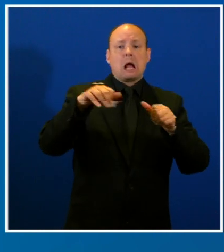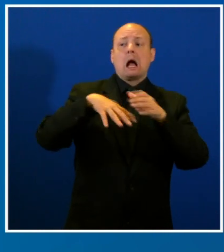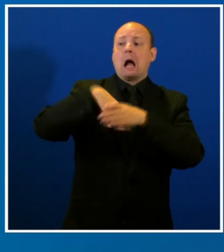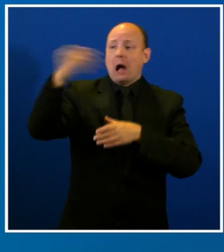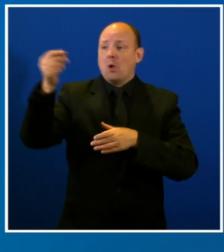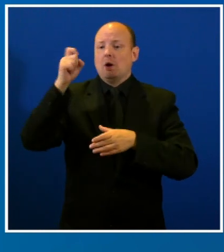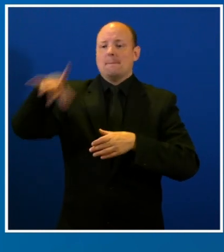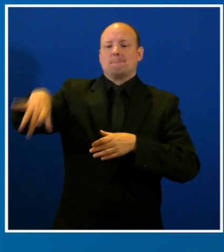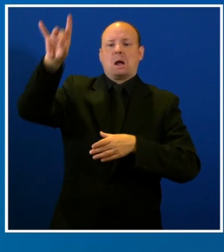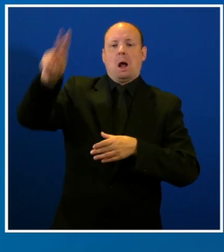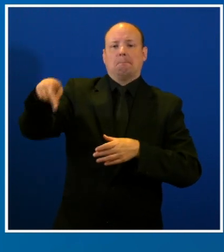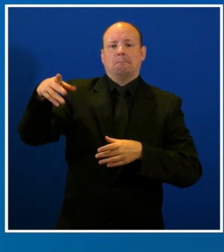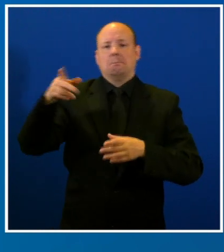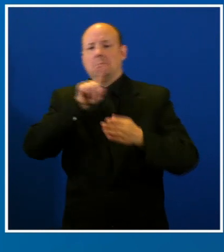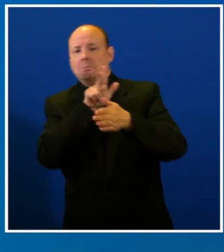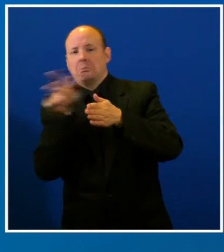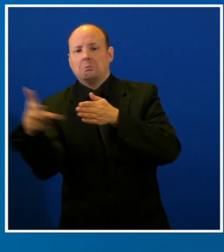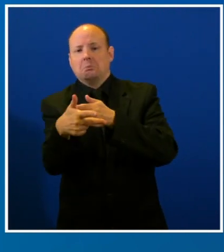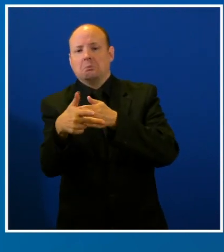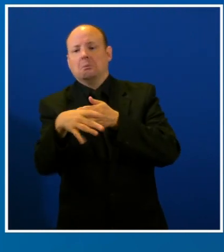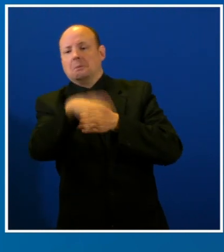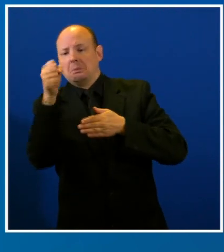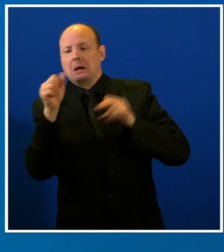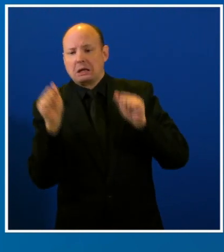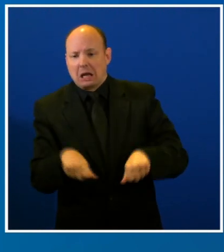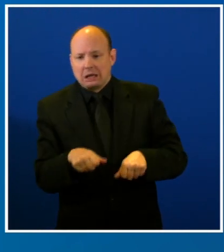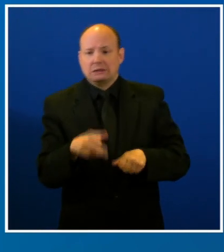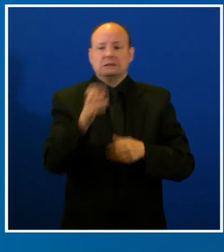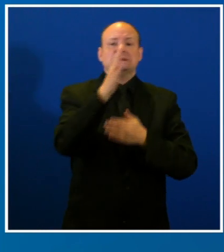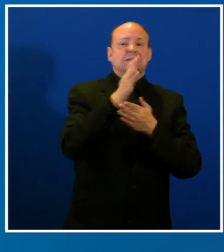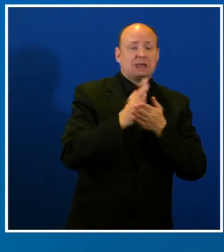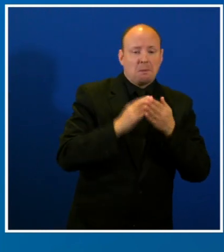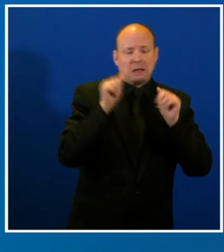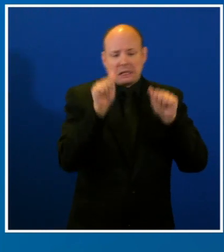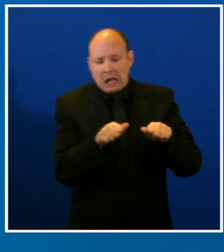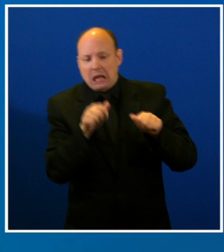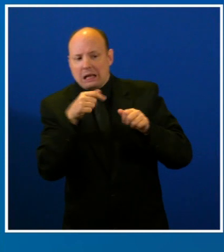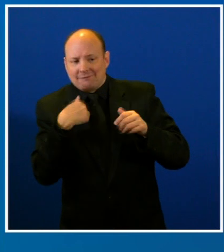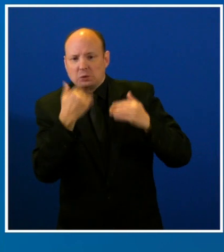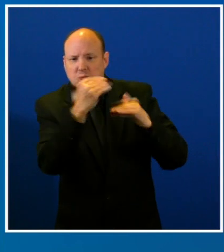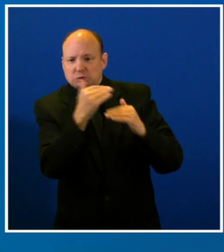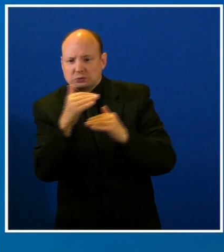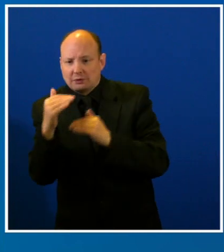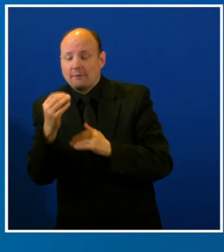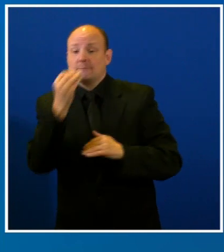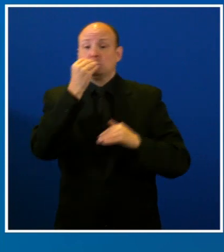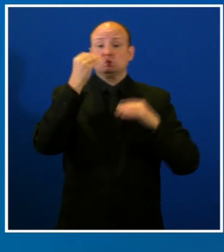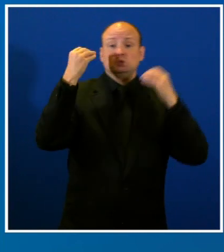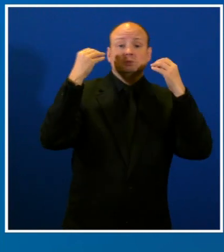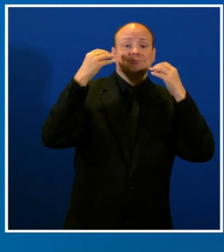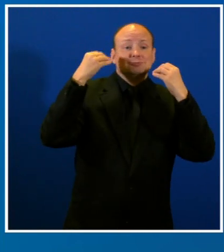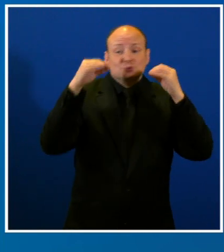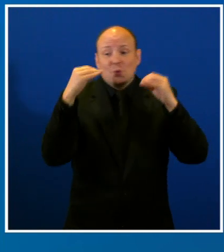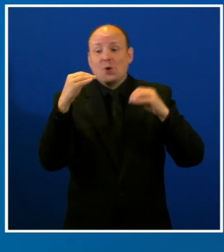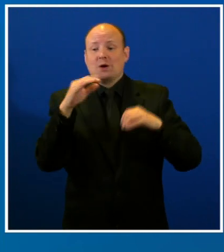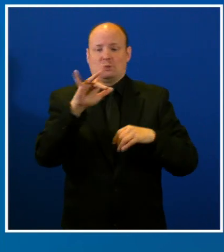have limited outdoor seating. Retail and grocery stores are limited to 25% of occupancy.